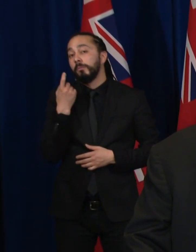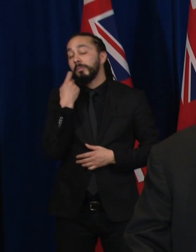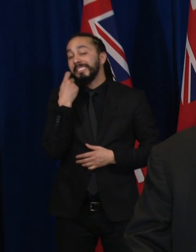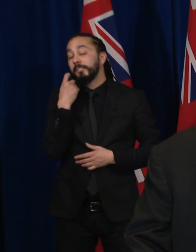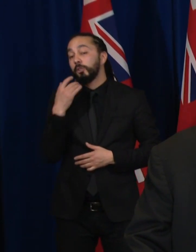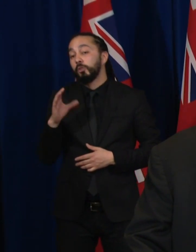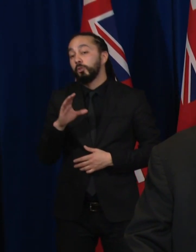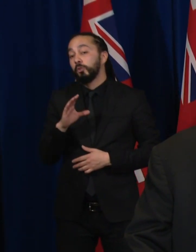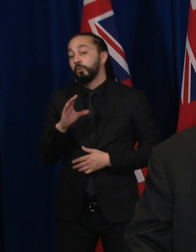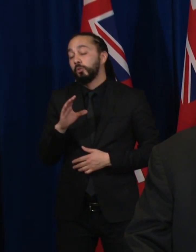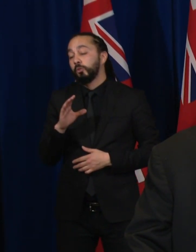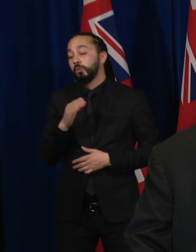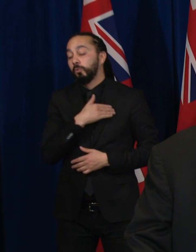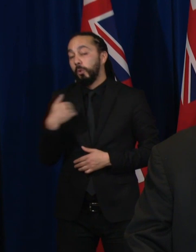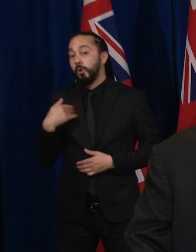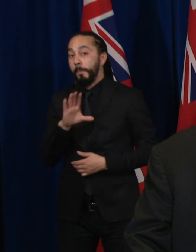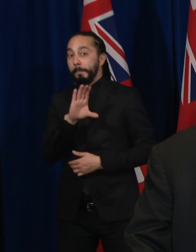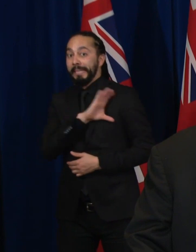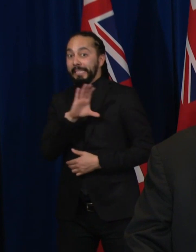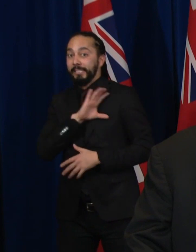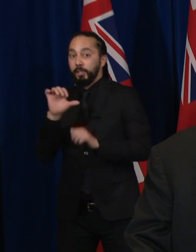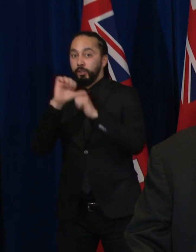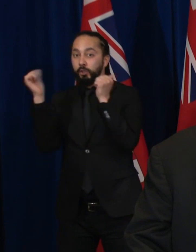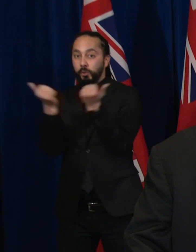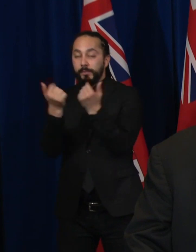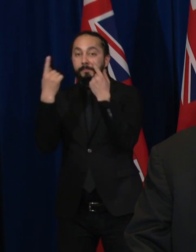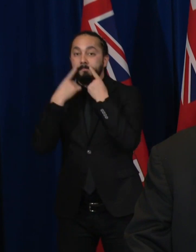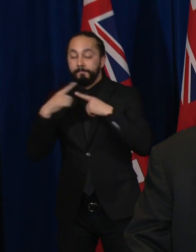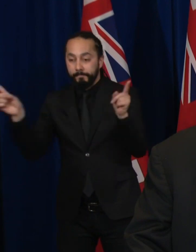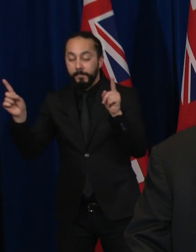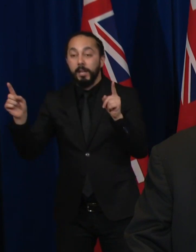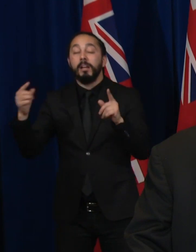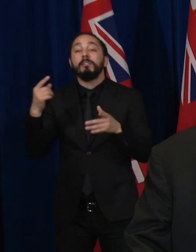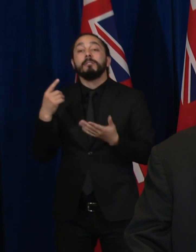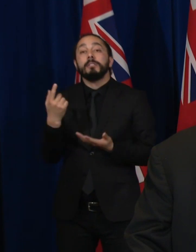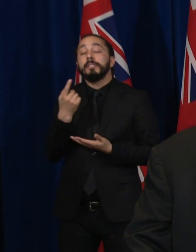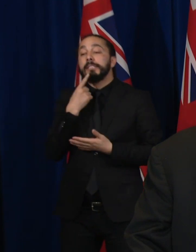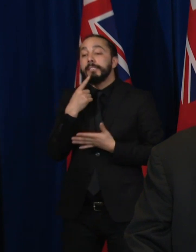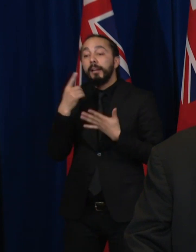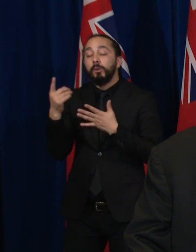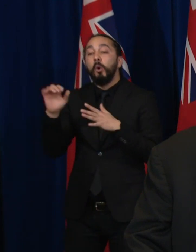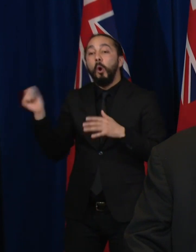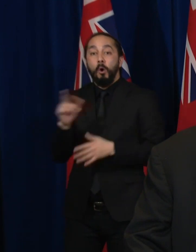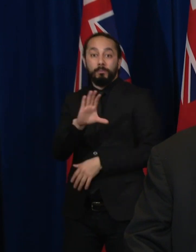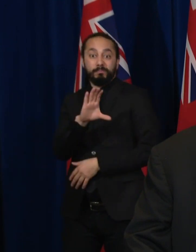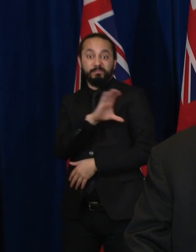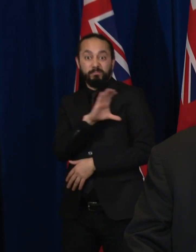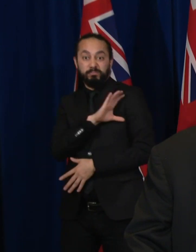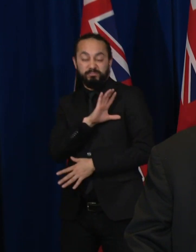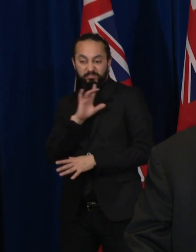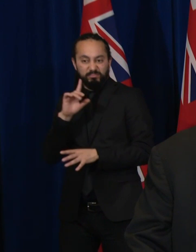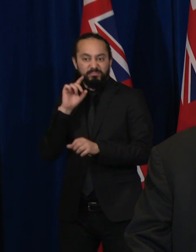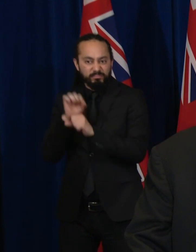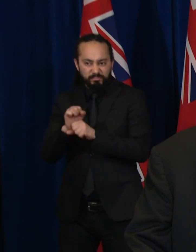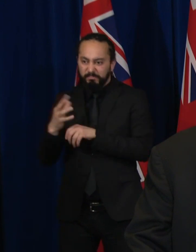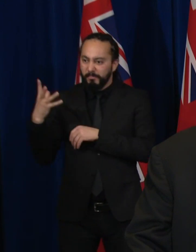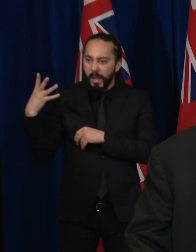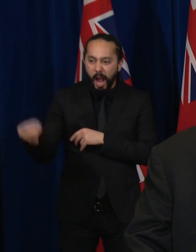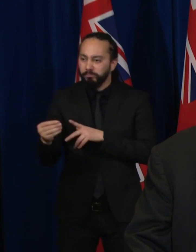going to be offering all their members who of course are on the front lines of fighting this and we've heard some of the stories about what police are